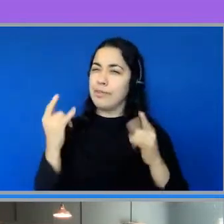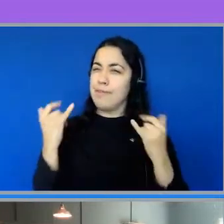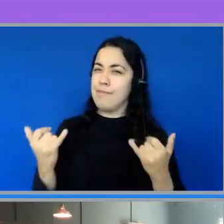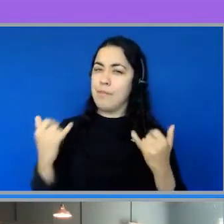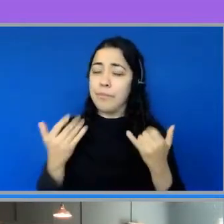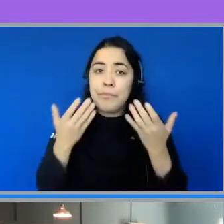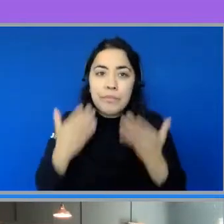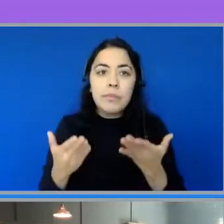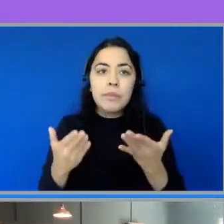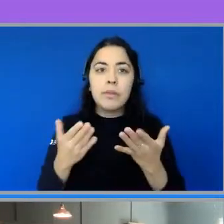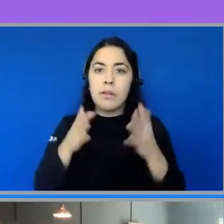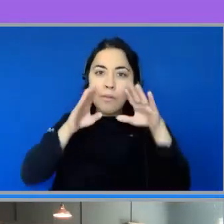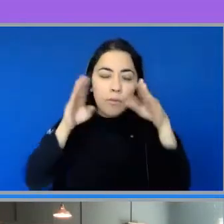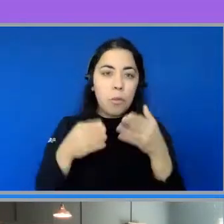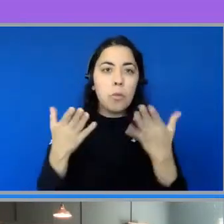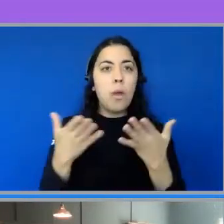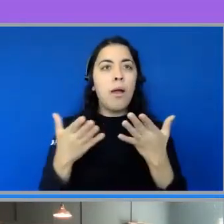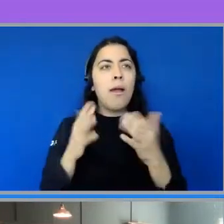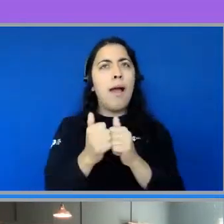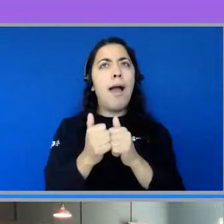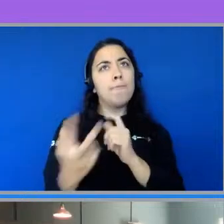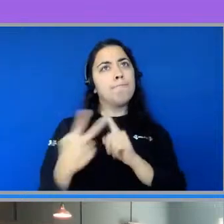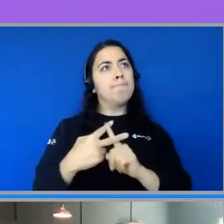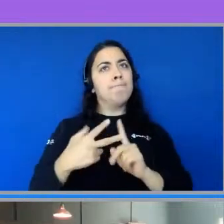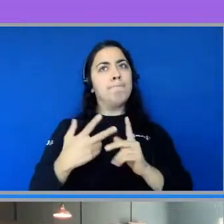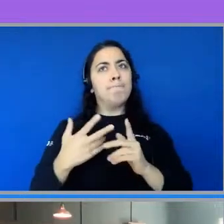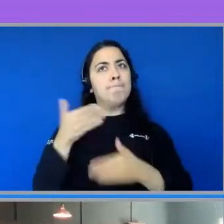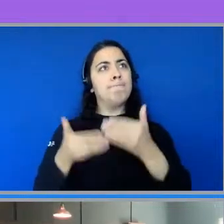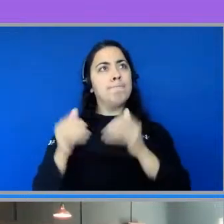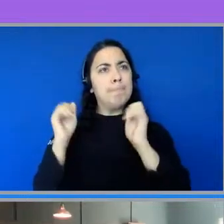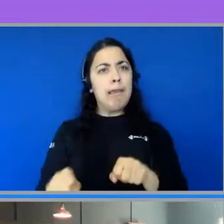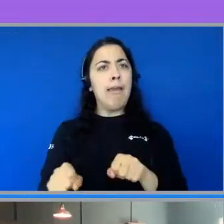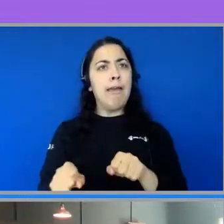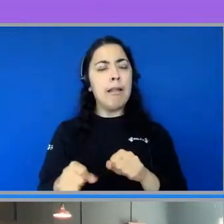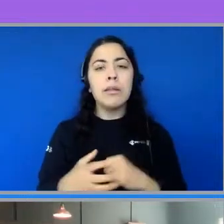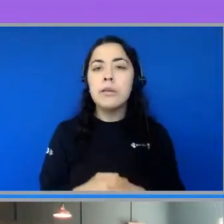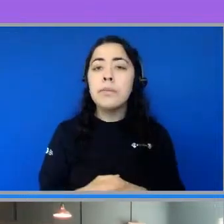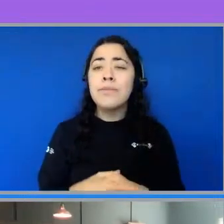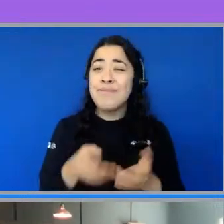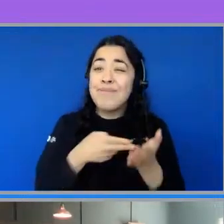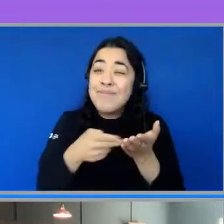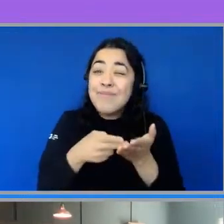really about practicality. And let's be honest, I will not be